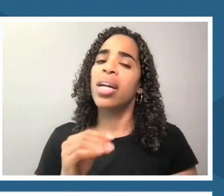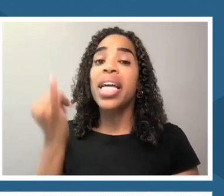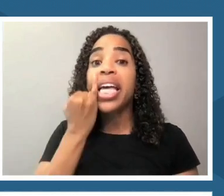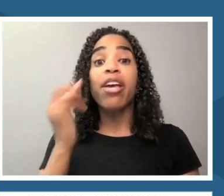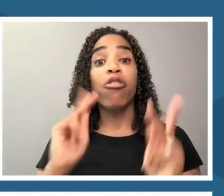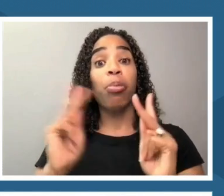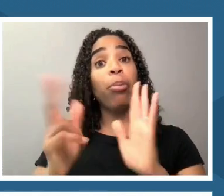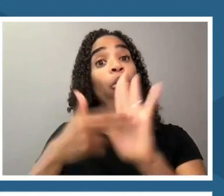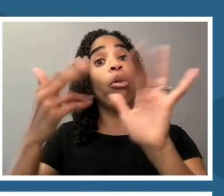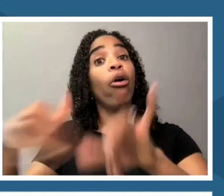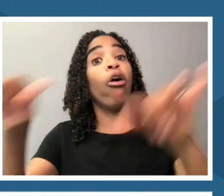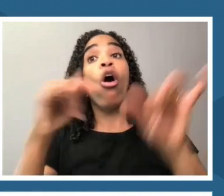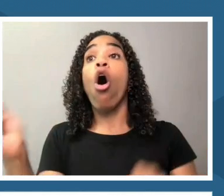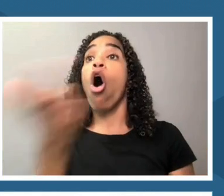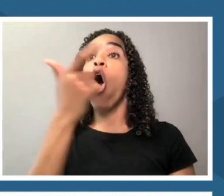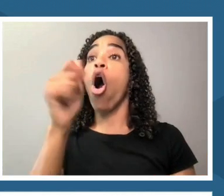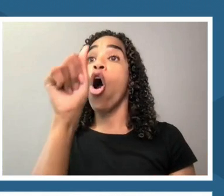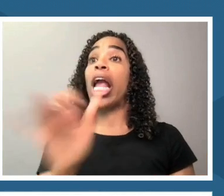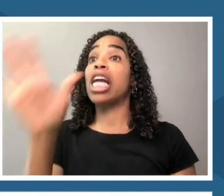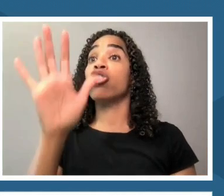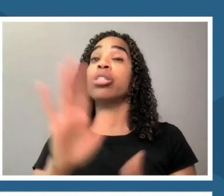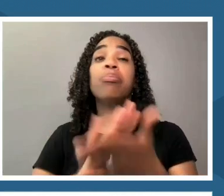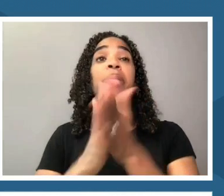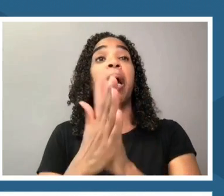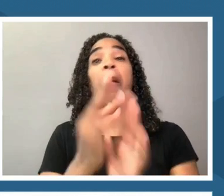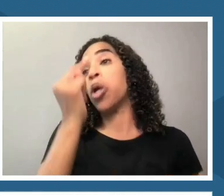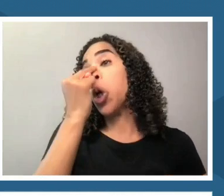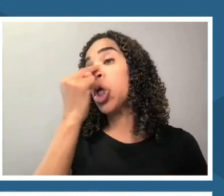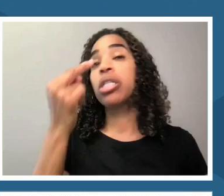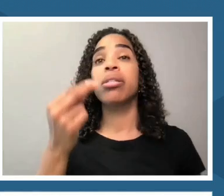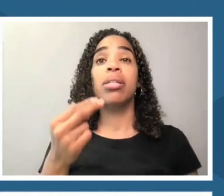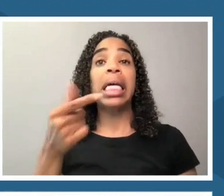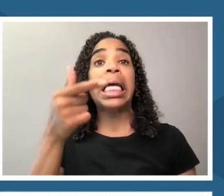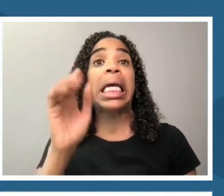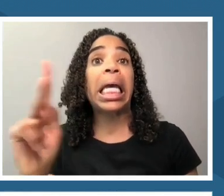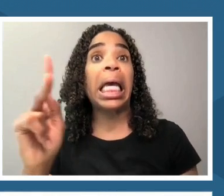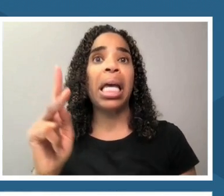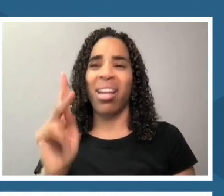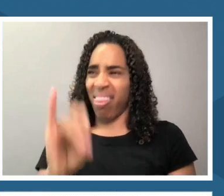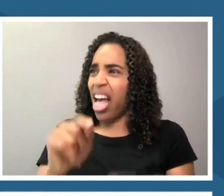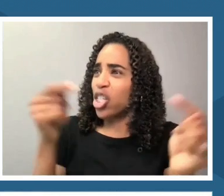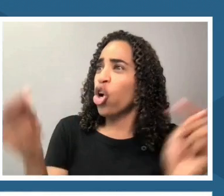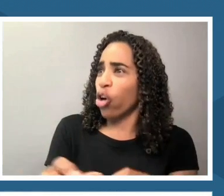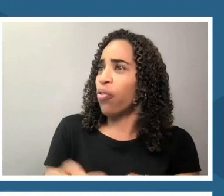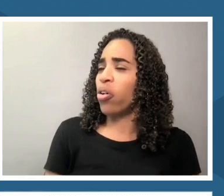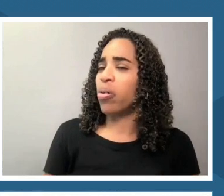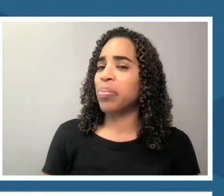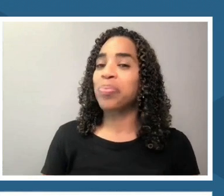people are nerds and geeks right um